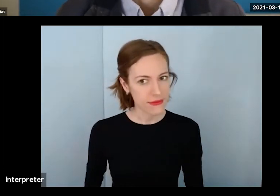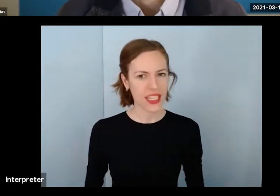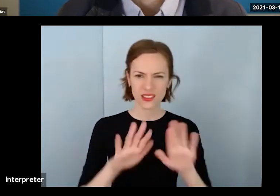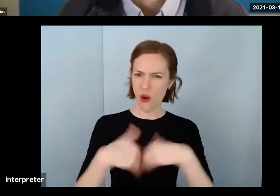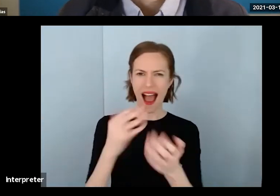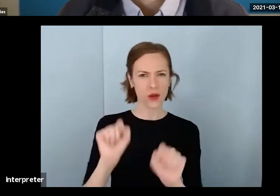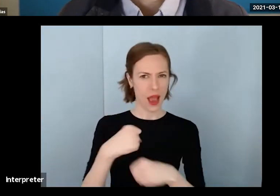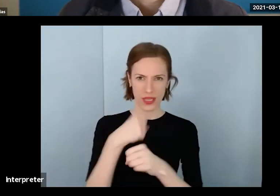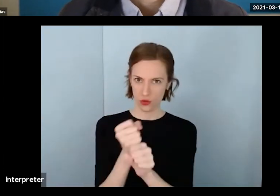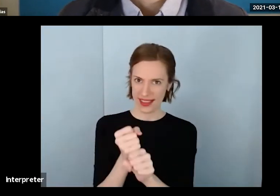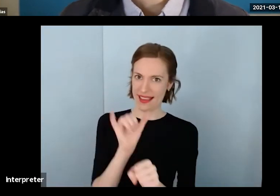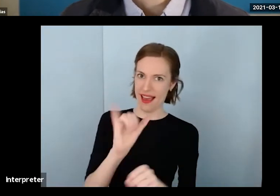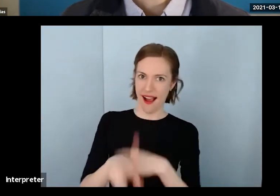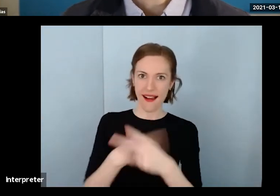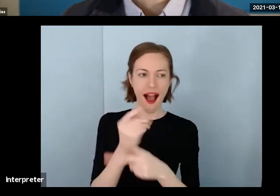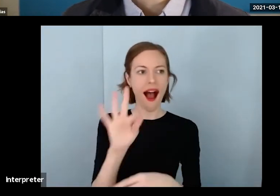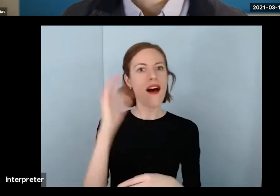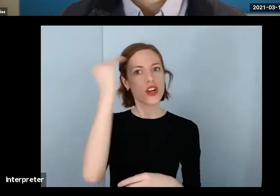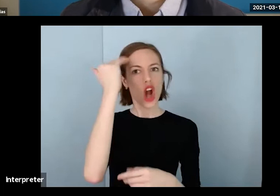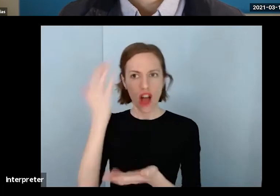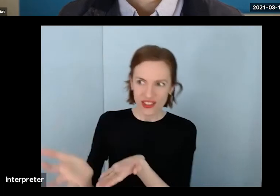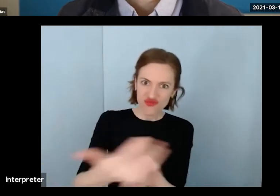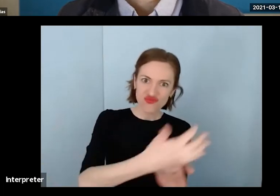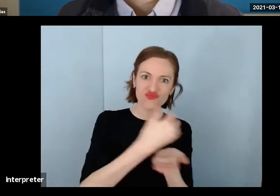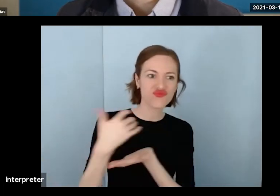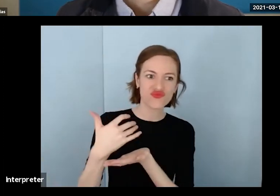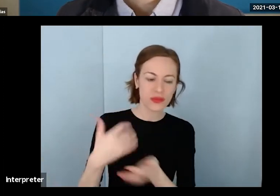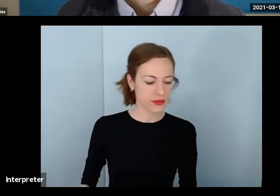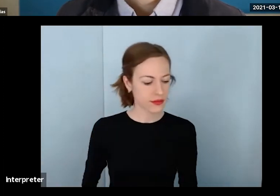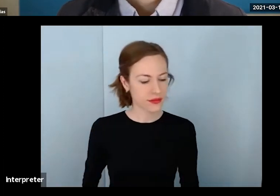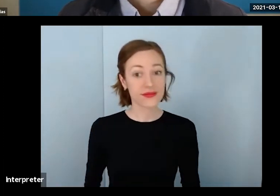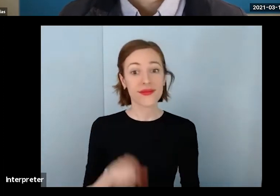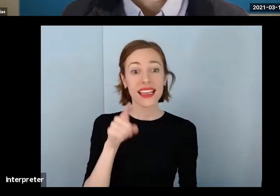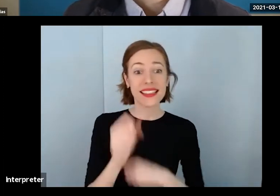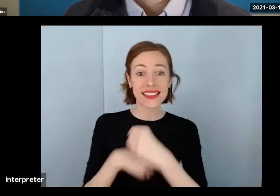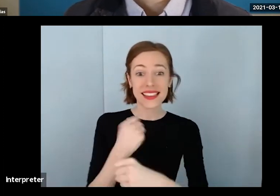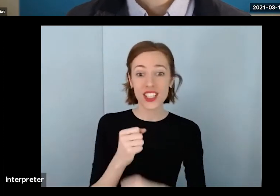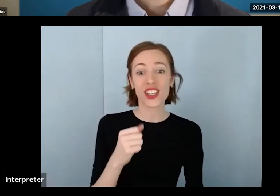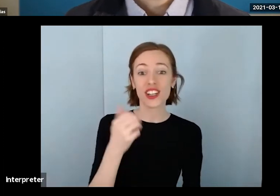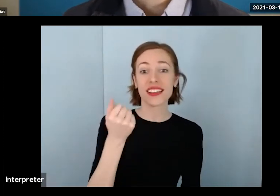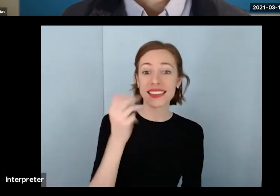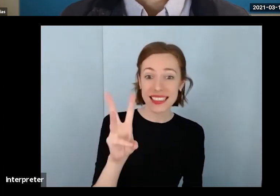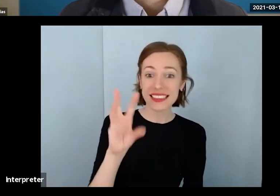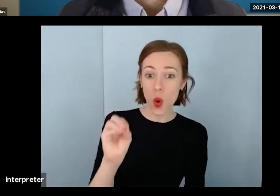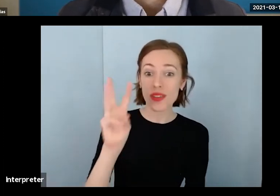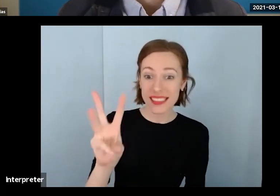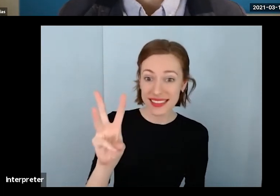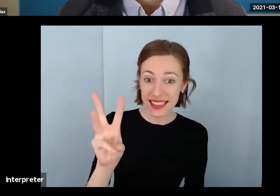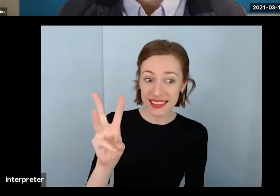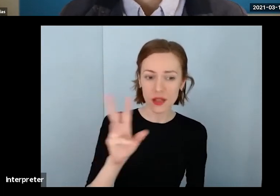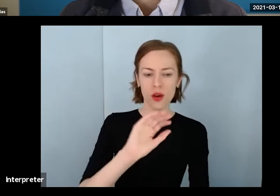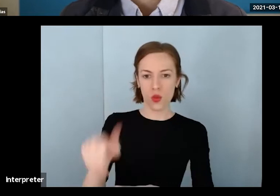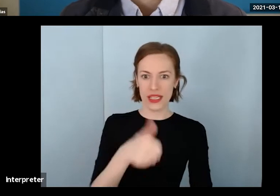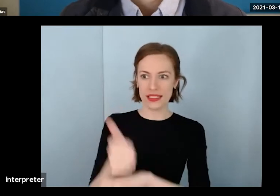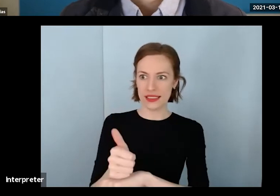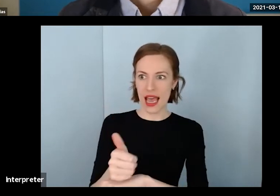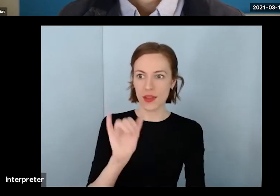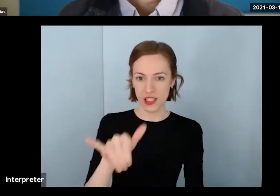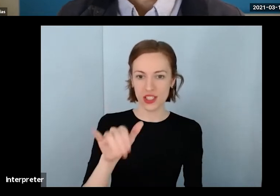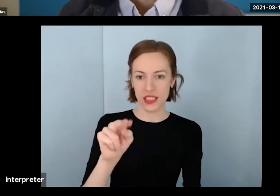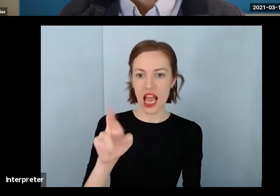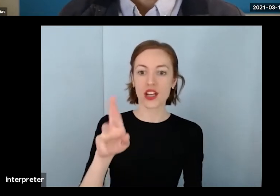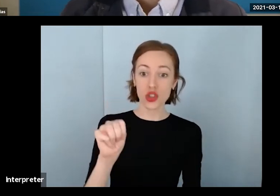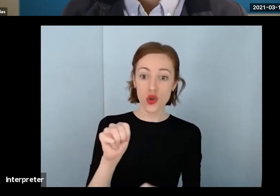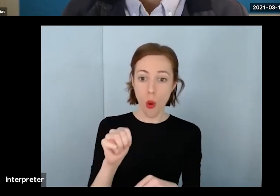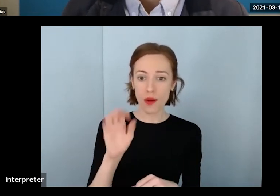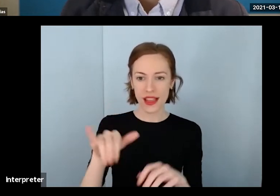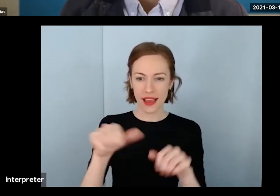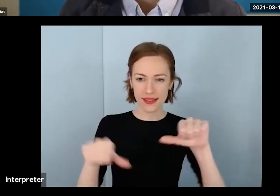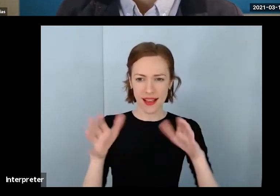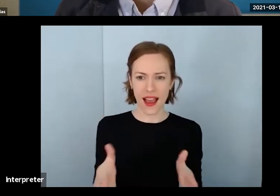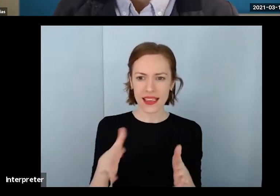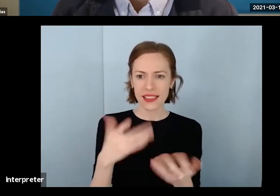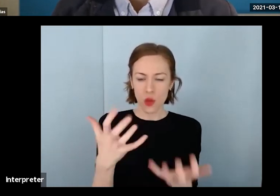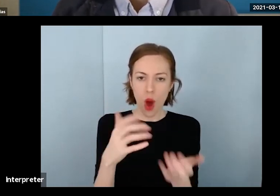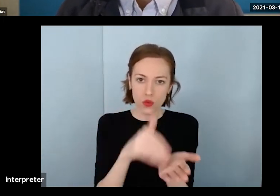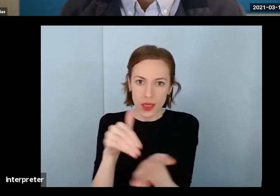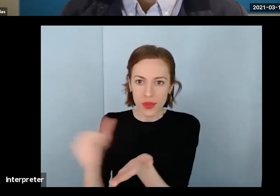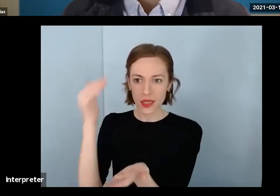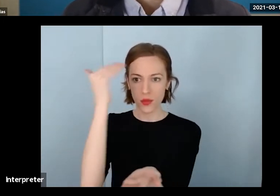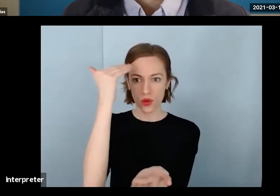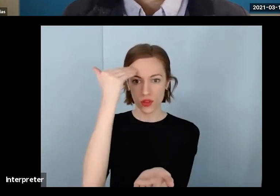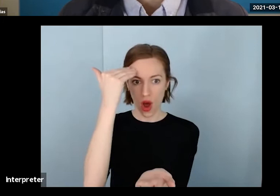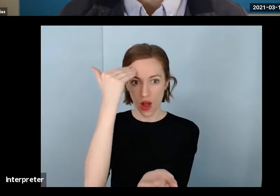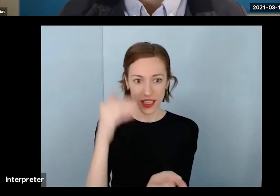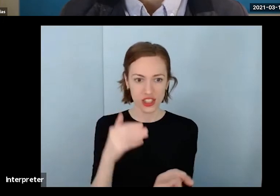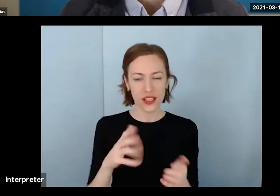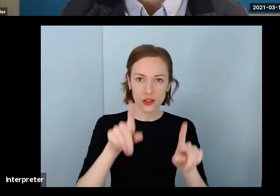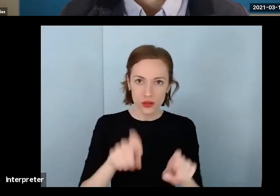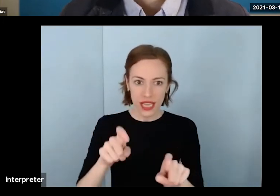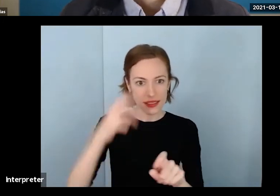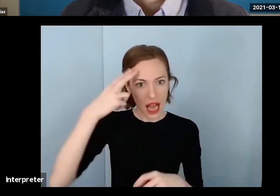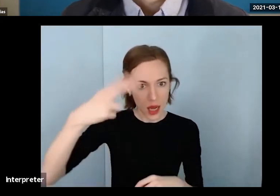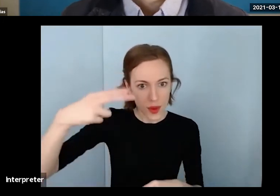This is a picture from Robert Boyle's new experiments in 1606, which established the norm that scientists, seek repeatable knowledge, developing testable hypotheses that are validated through reproduction and demonstration.